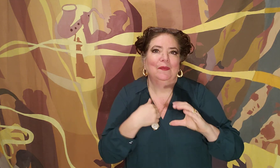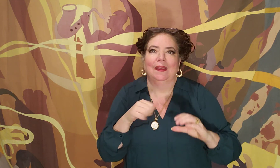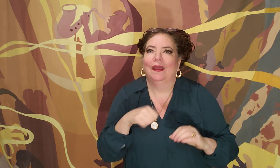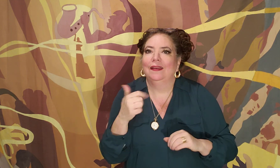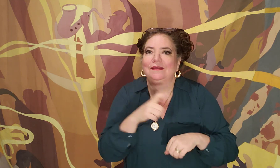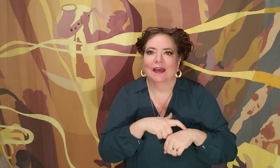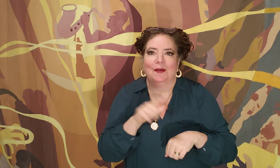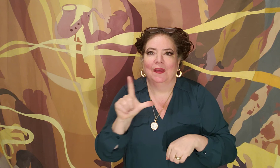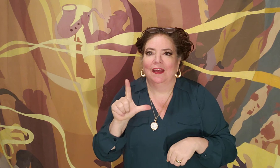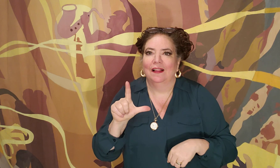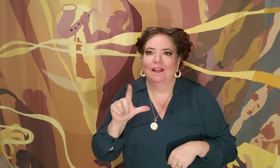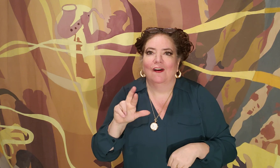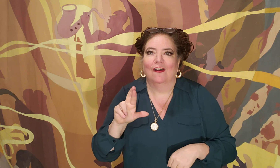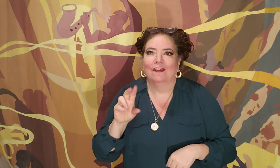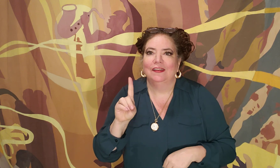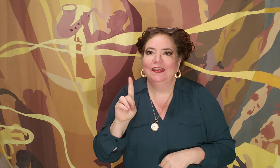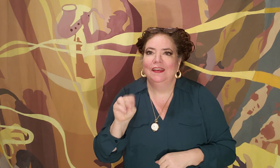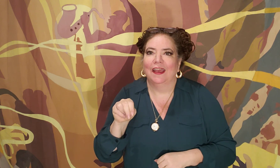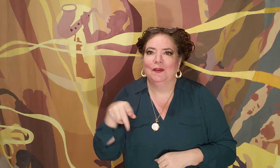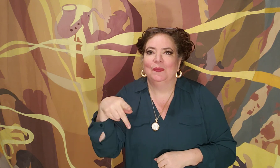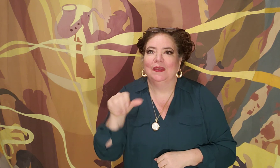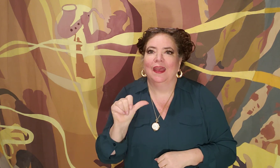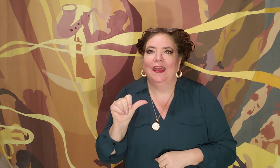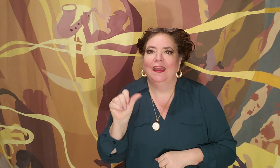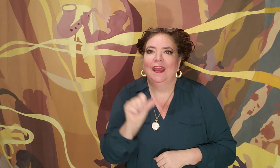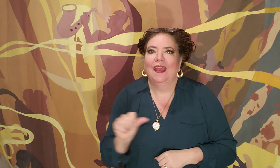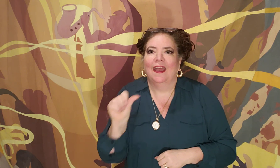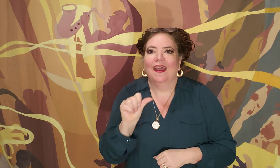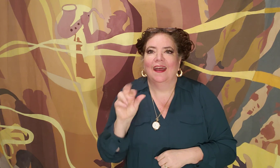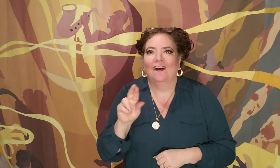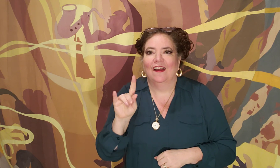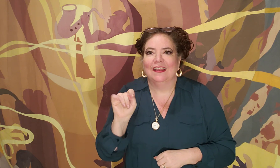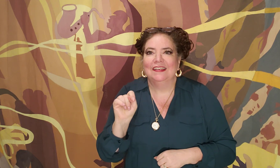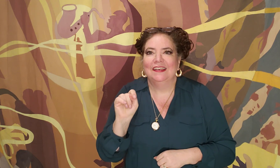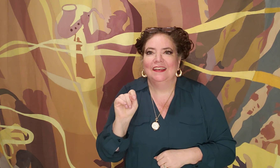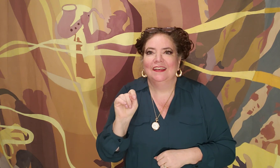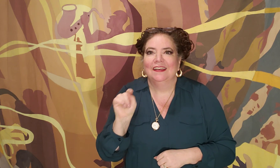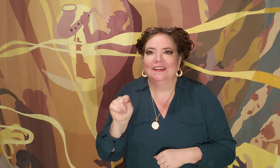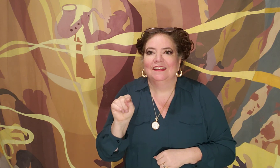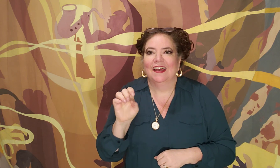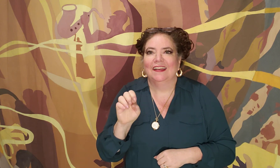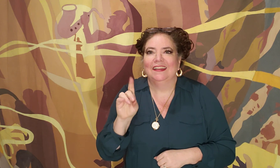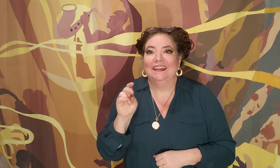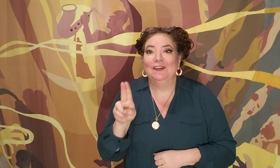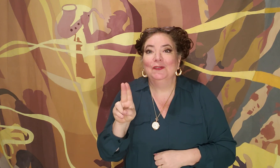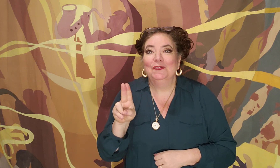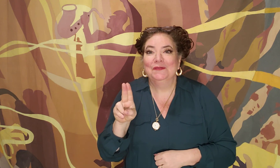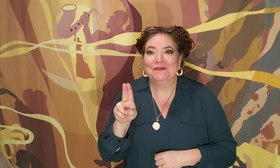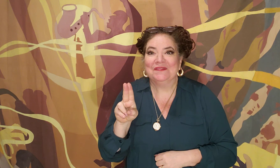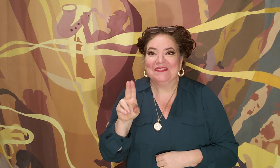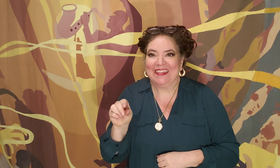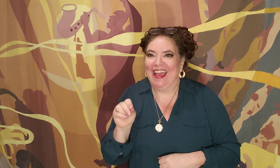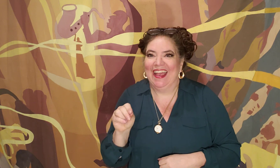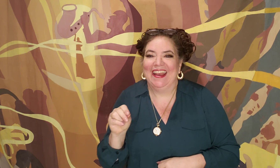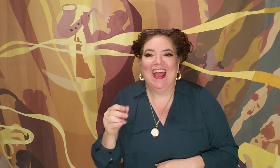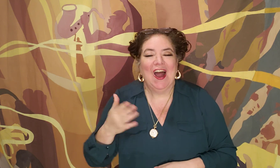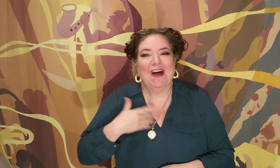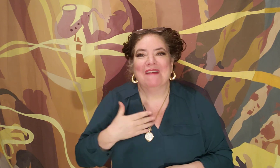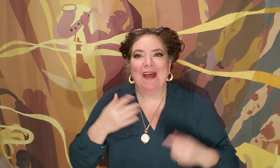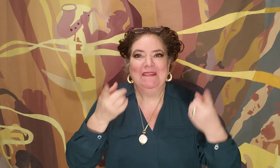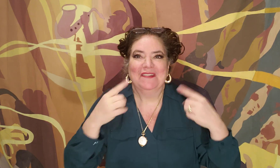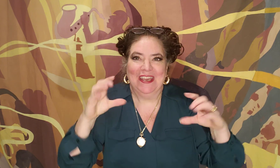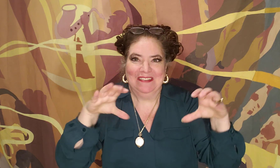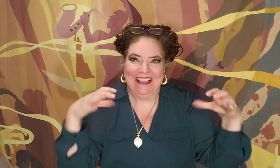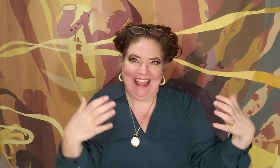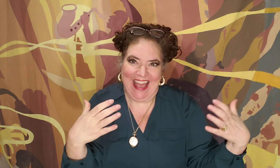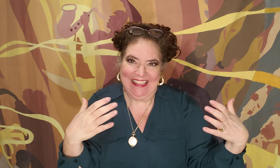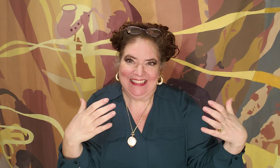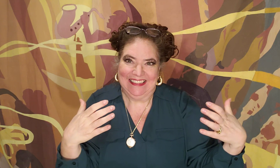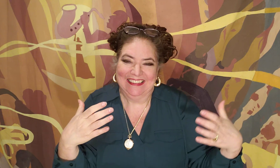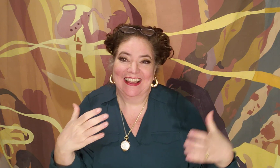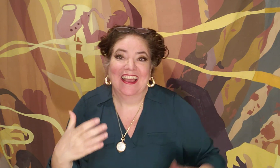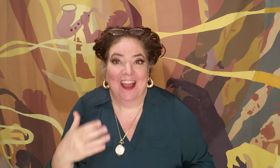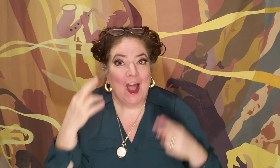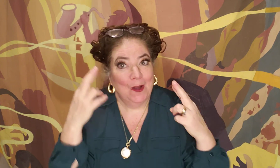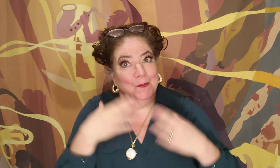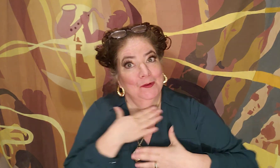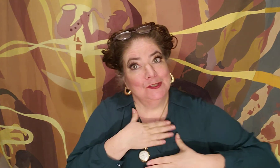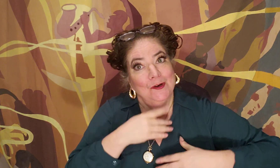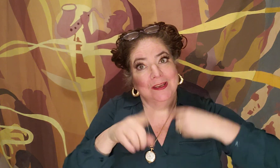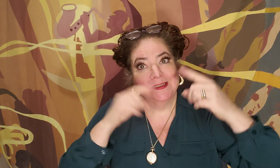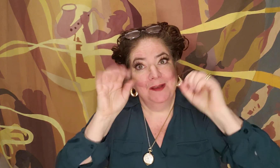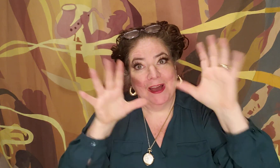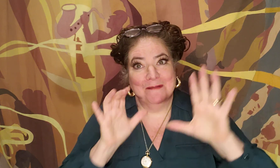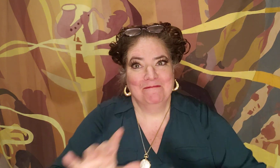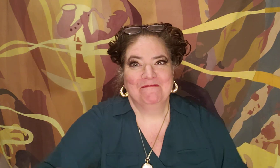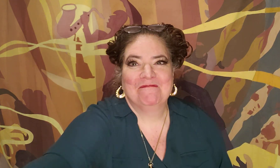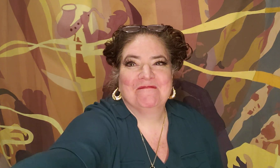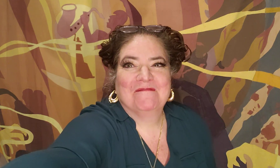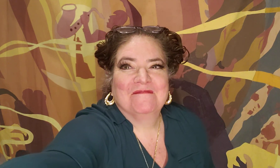me anytime! lrdnpa@rit.edu and I'm happy you came to class I hope you're enjoying Sign Mime!